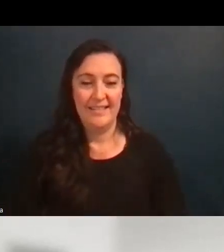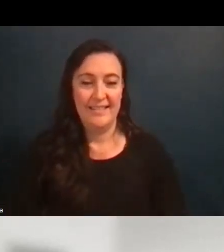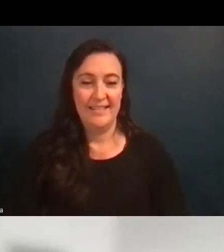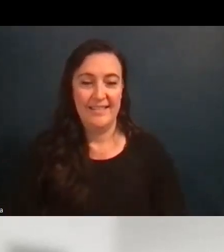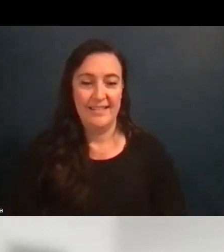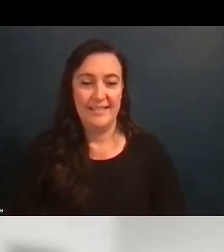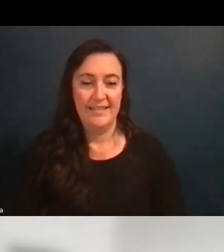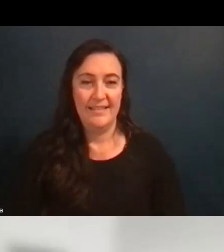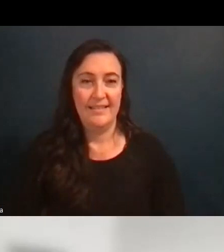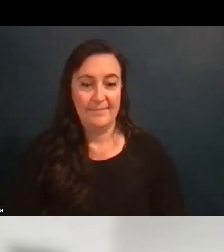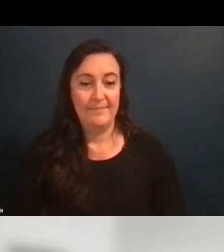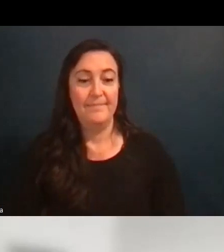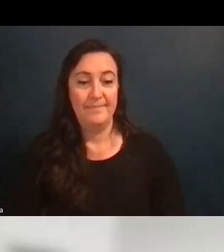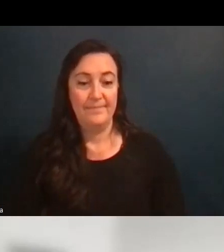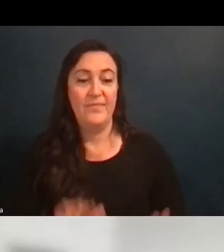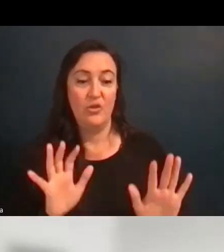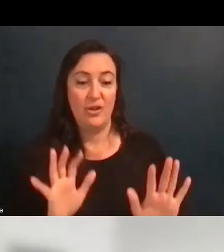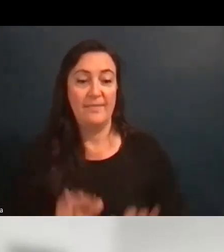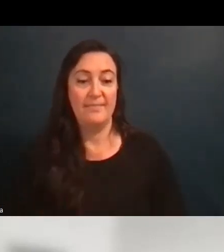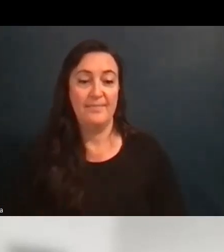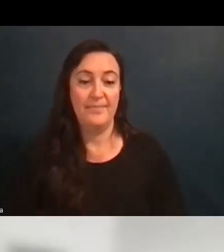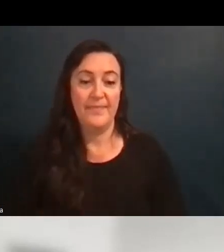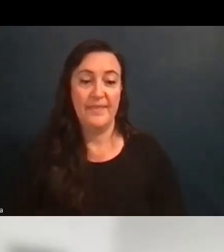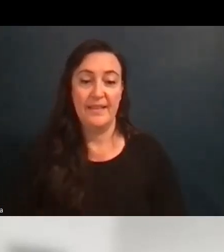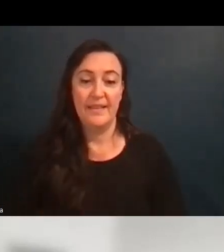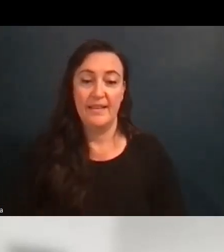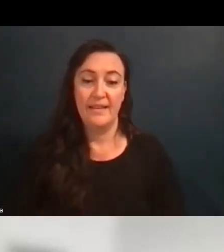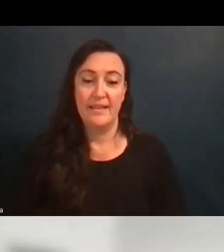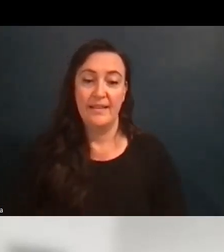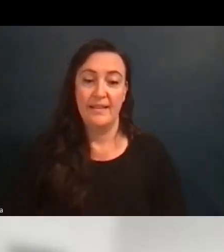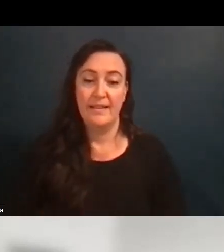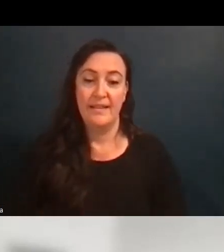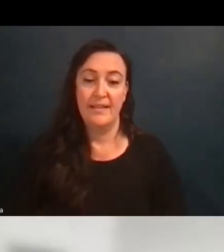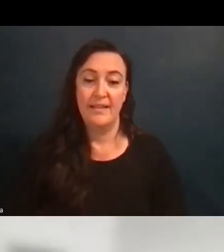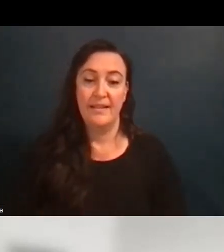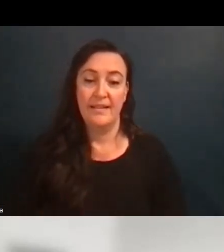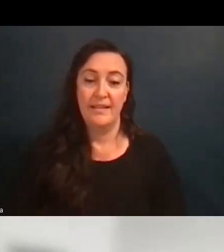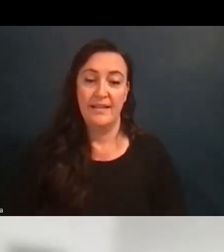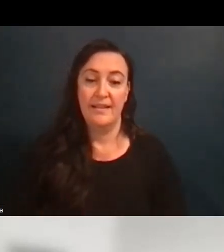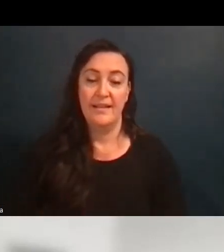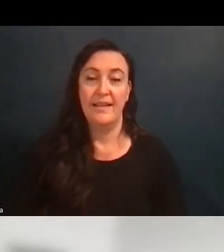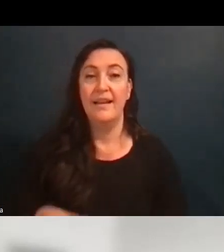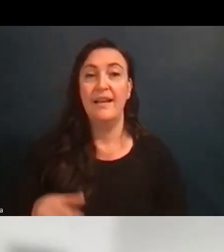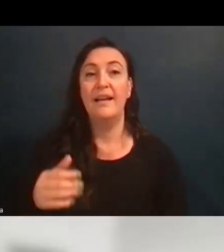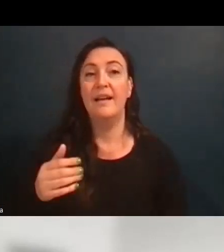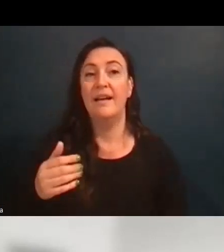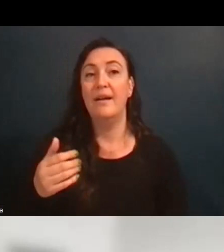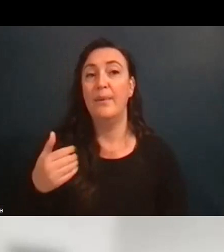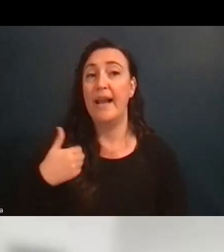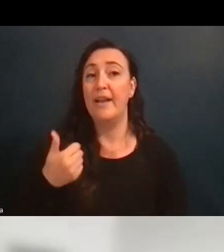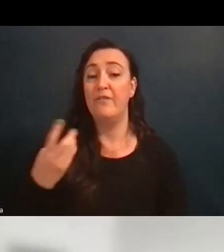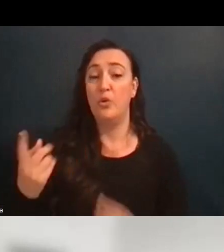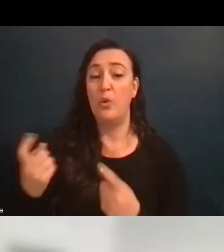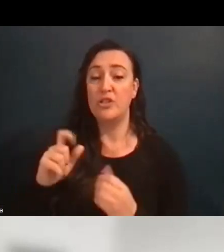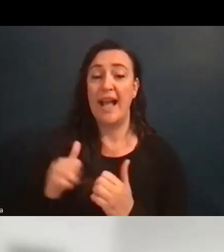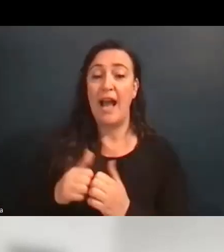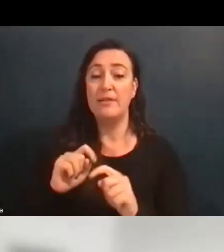Great. We've also had a few questions about how teams have changed since the pandemic.